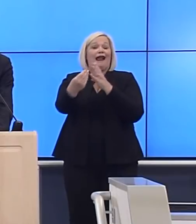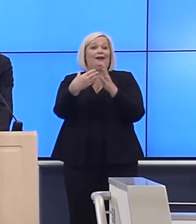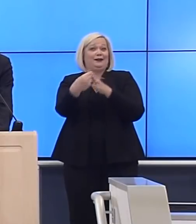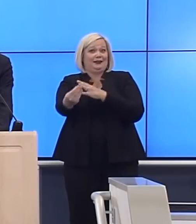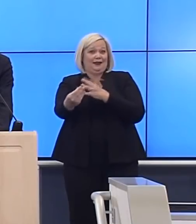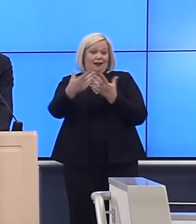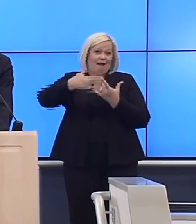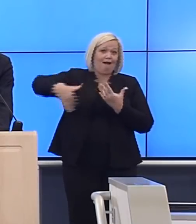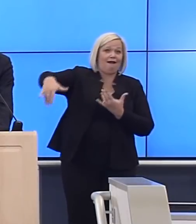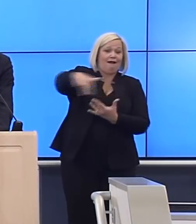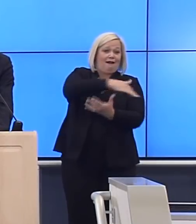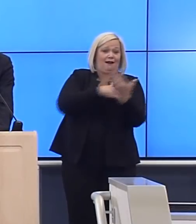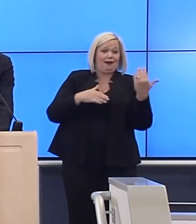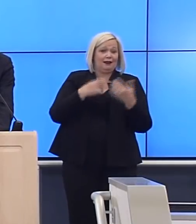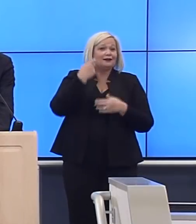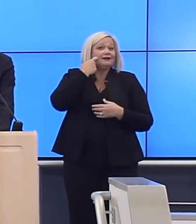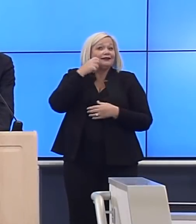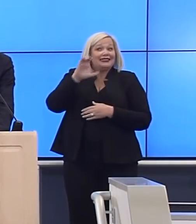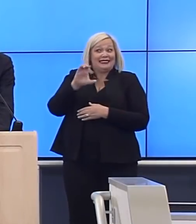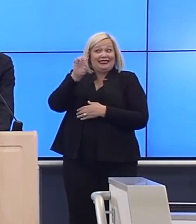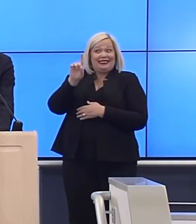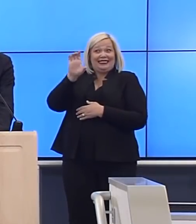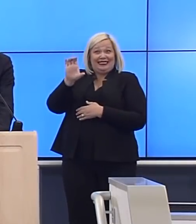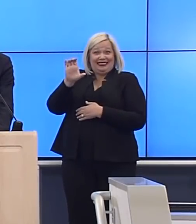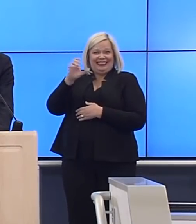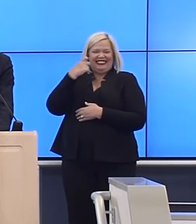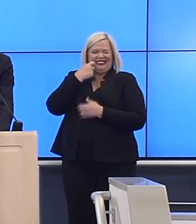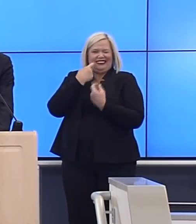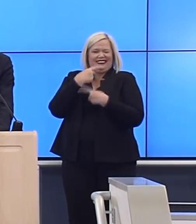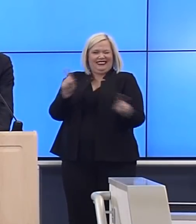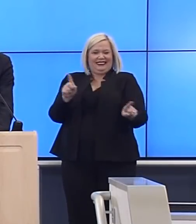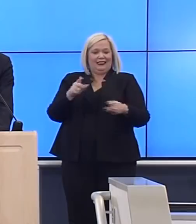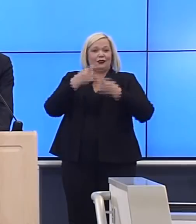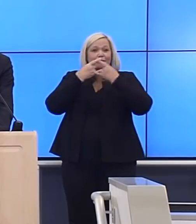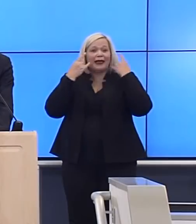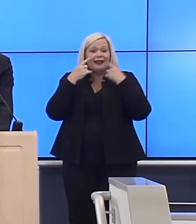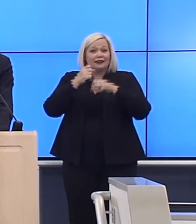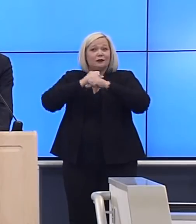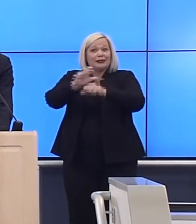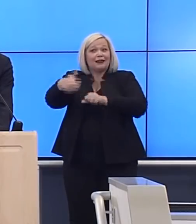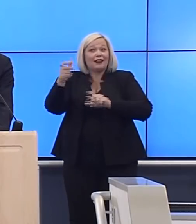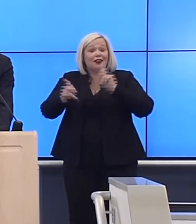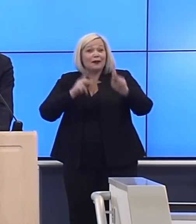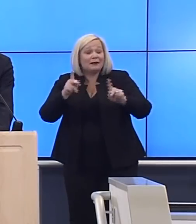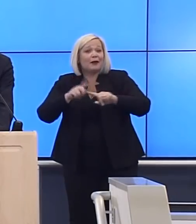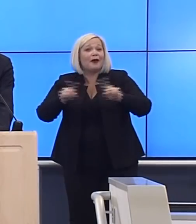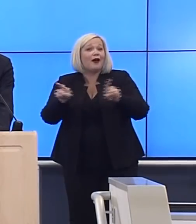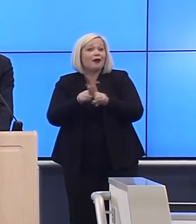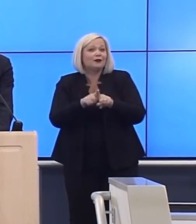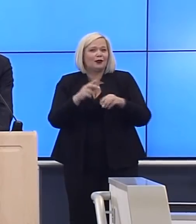TODAY'S ORDER ACCOMPLISH US. CONTINUES THE REQUIREMENT TO WEAR MASKS WHEN YOU'RE IN A GOD OR INSIDE OR OUTSIDE THE